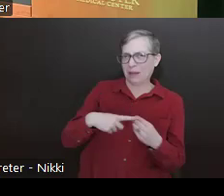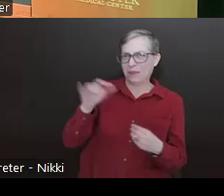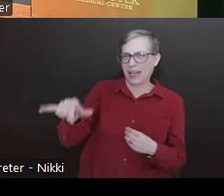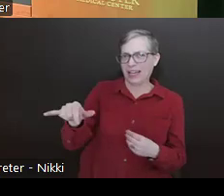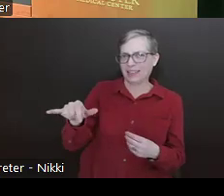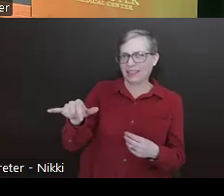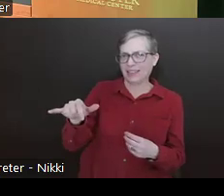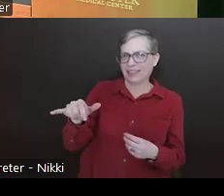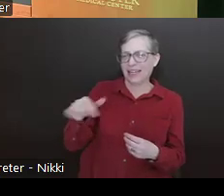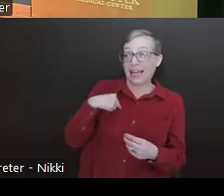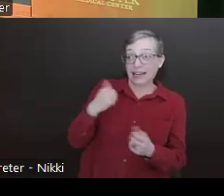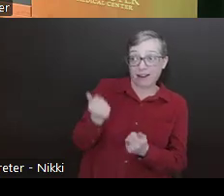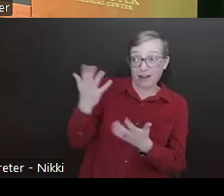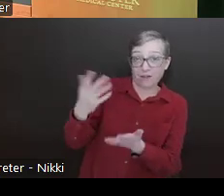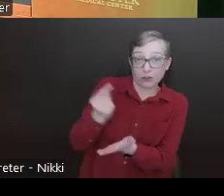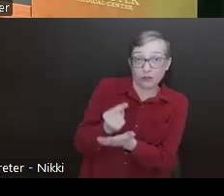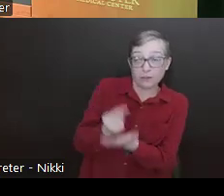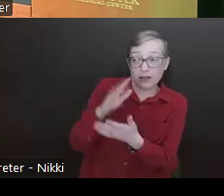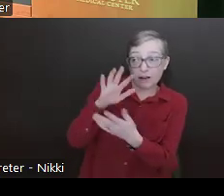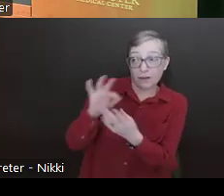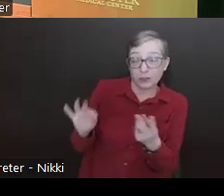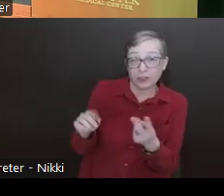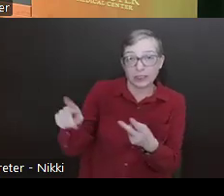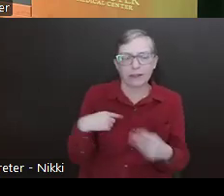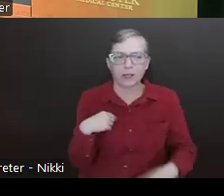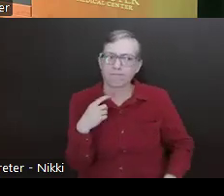uh I really try to think about psychiatric treatment as like another component of their